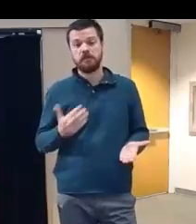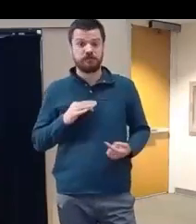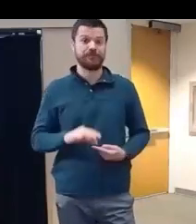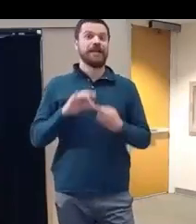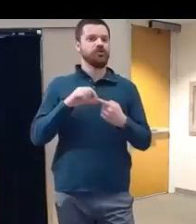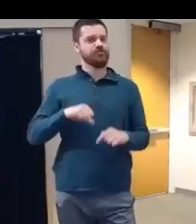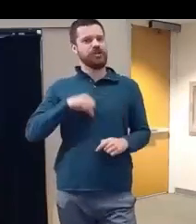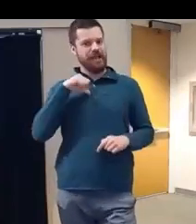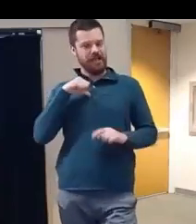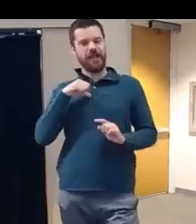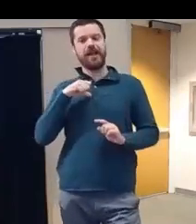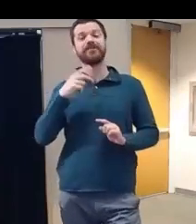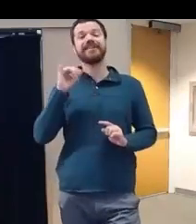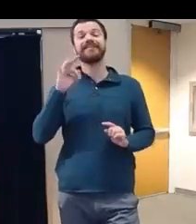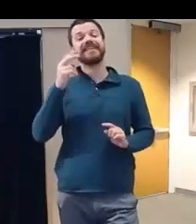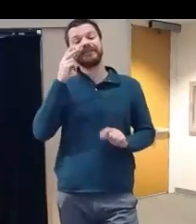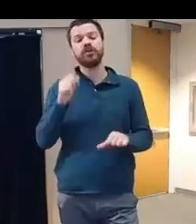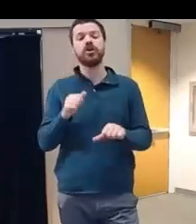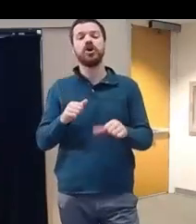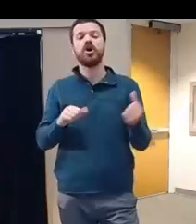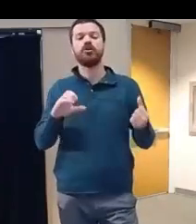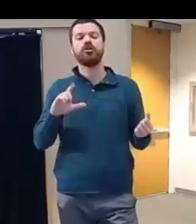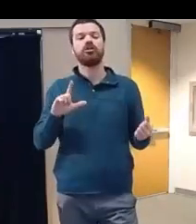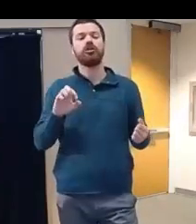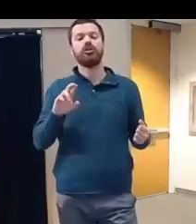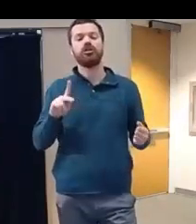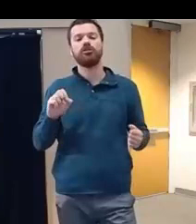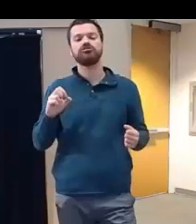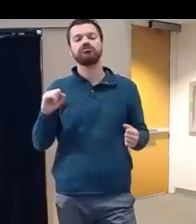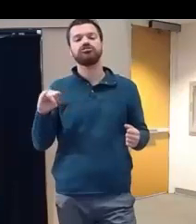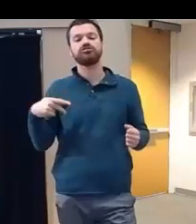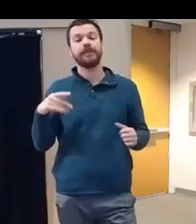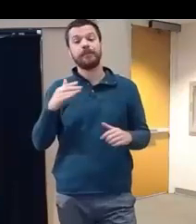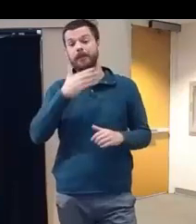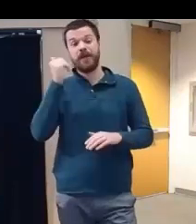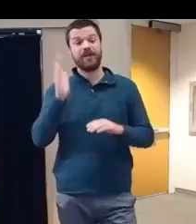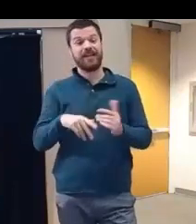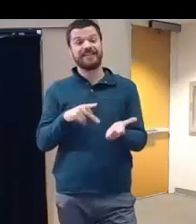that um if you see the other couple clerkships that are even better than Psychiatry they have